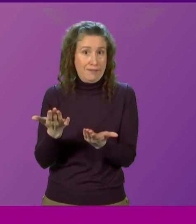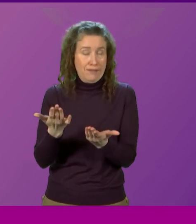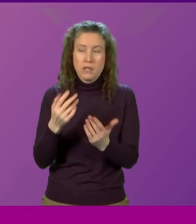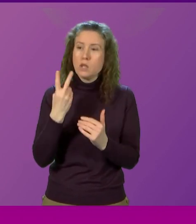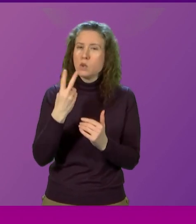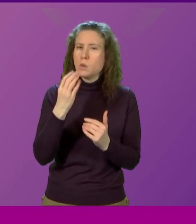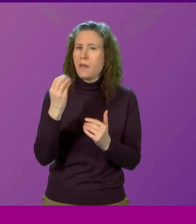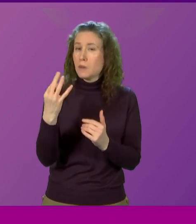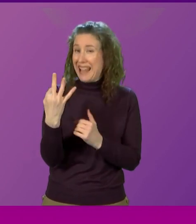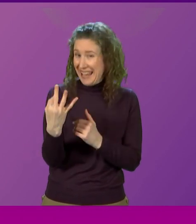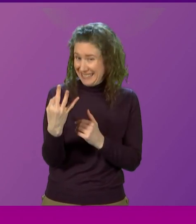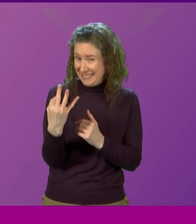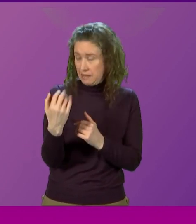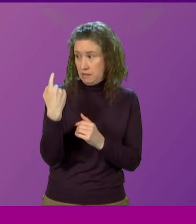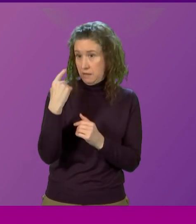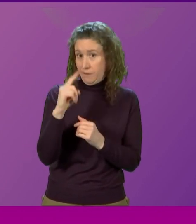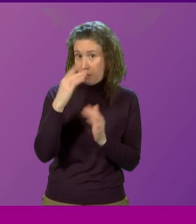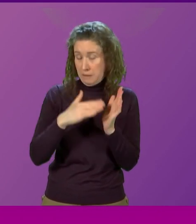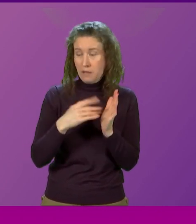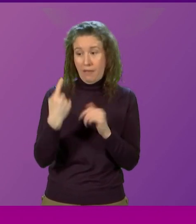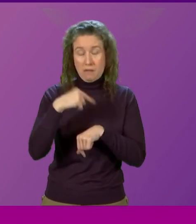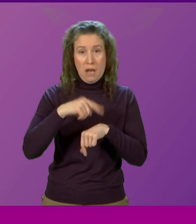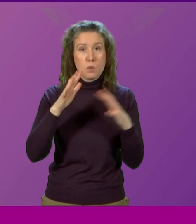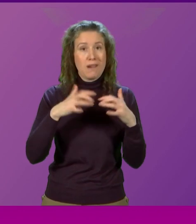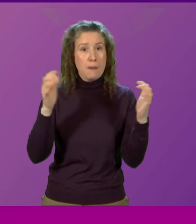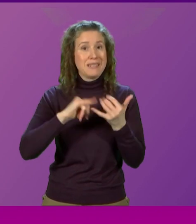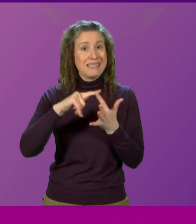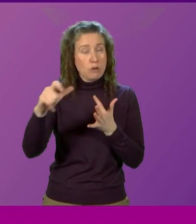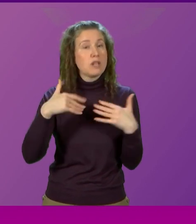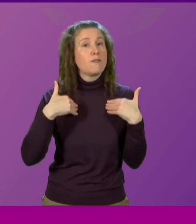In 2008, when the First Minister was the cabinet secretary for health, she said: